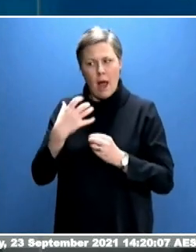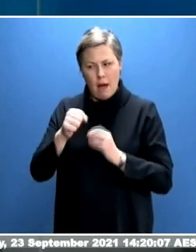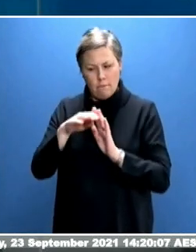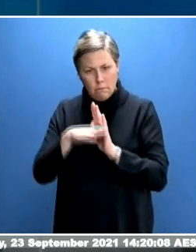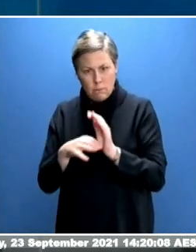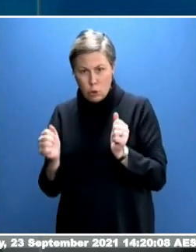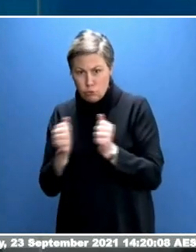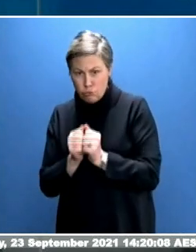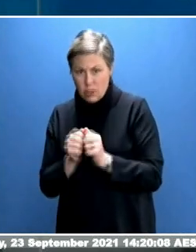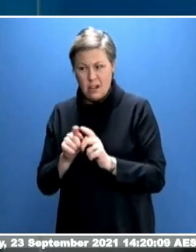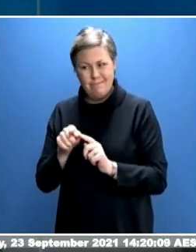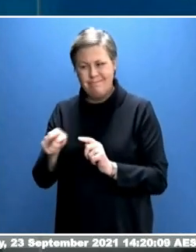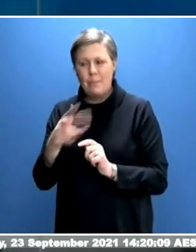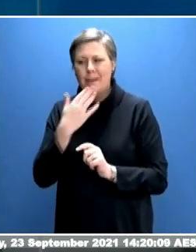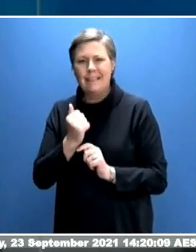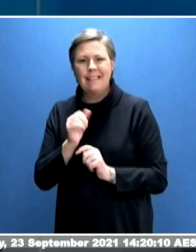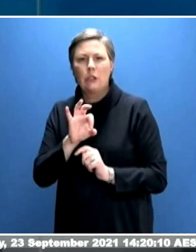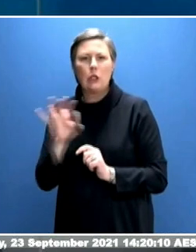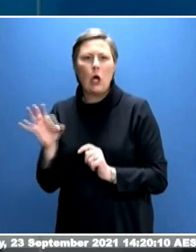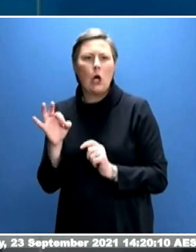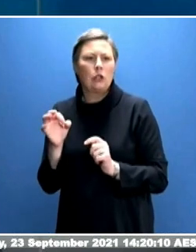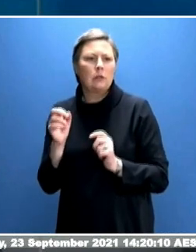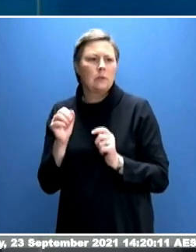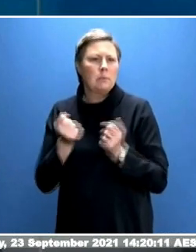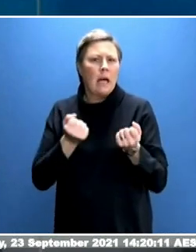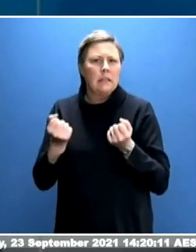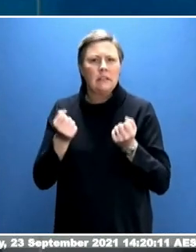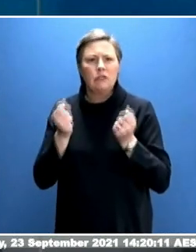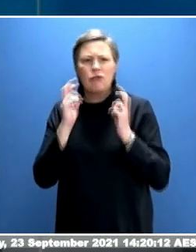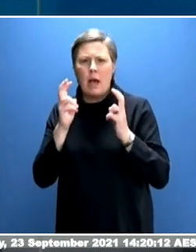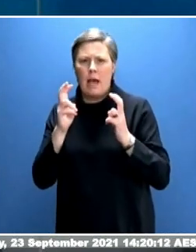to be catching public transport late in the evening, so we would drop her off,